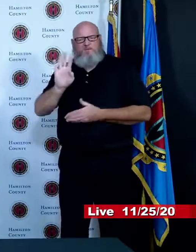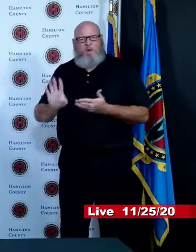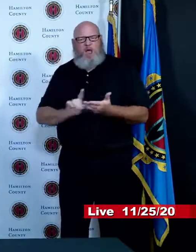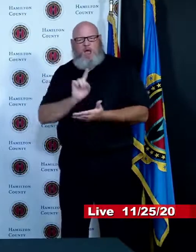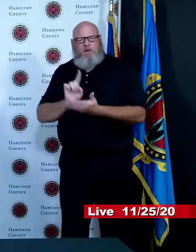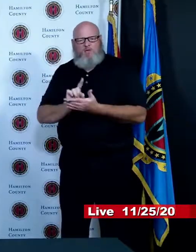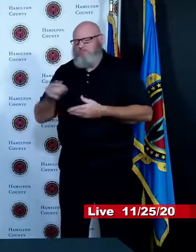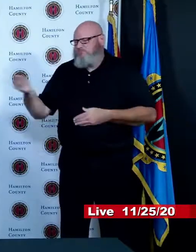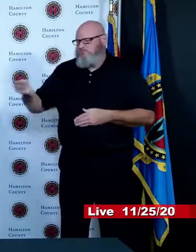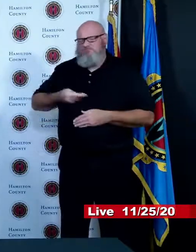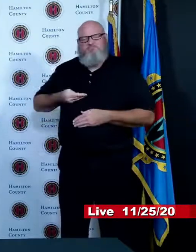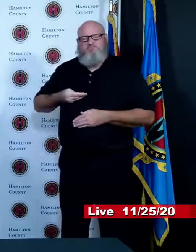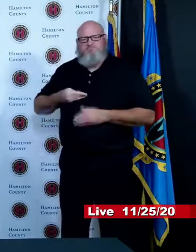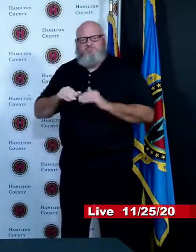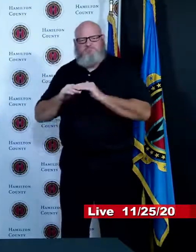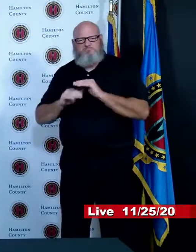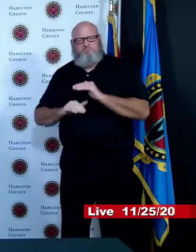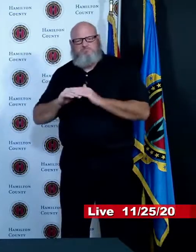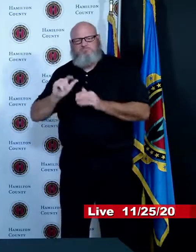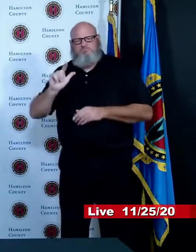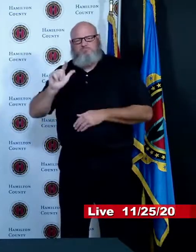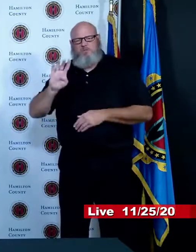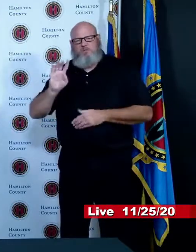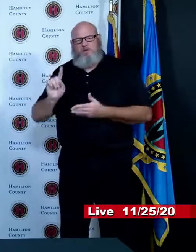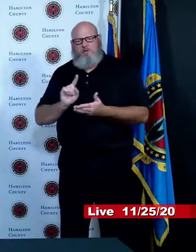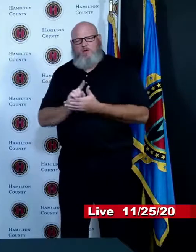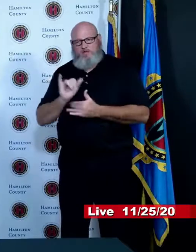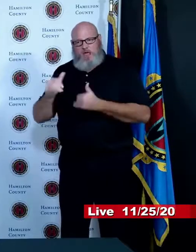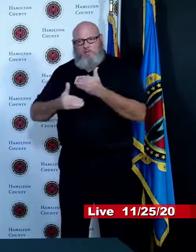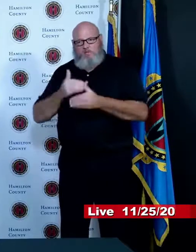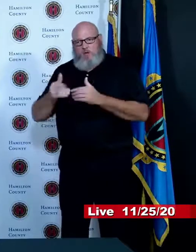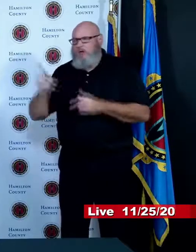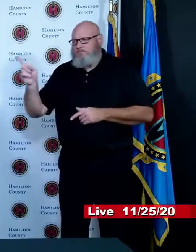working and I don't actually believe there's any slowdown in reporting to the health department